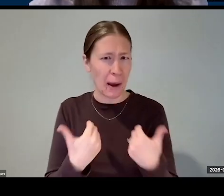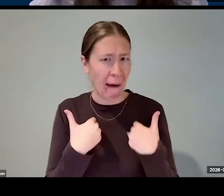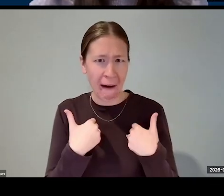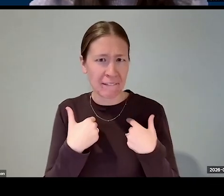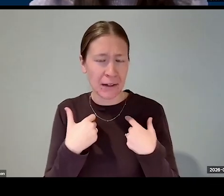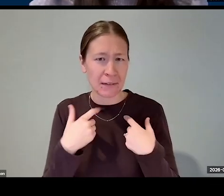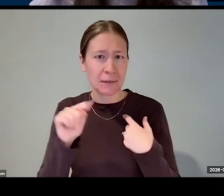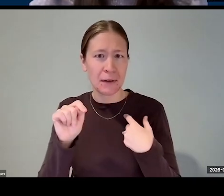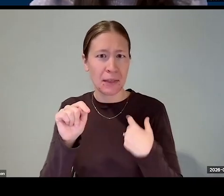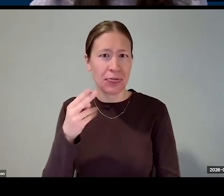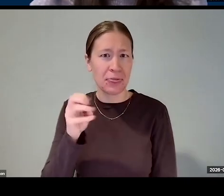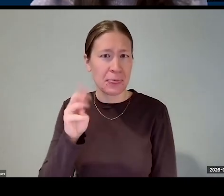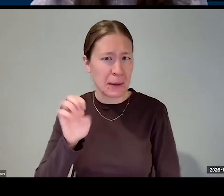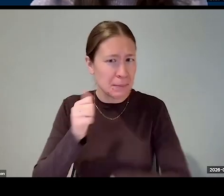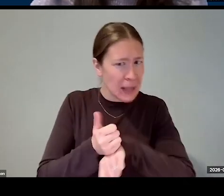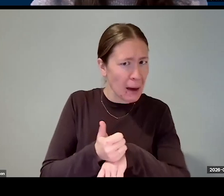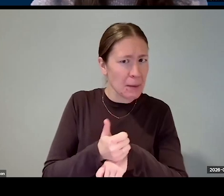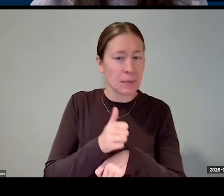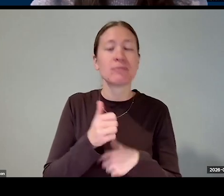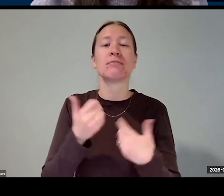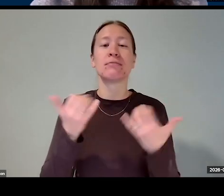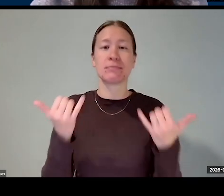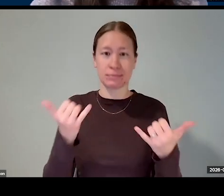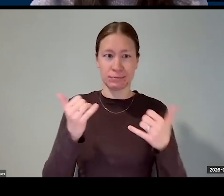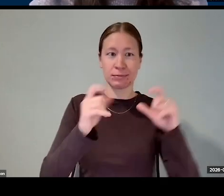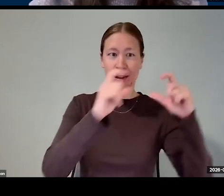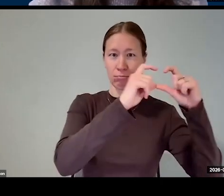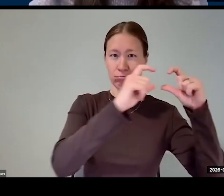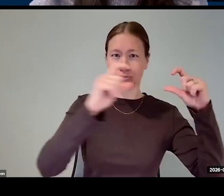you can click the layout option in the main toolbar.